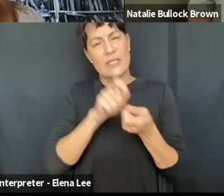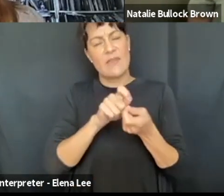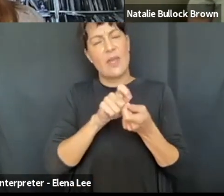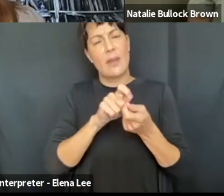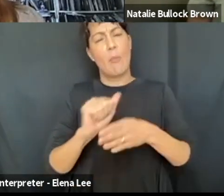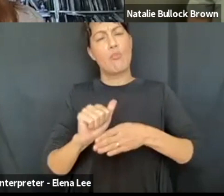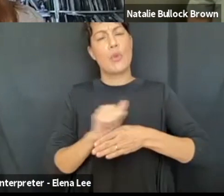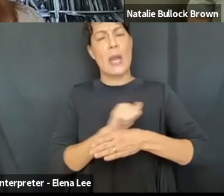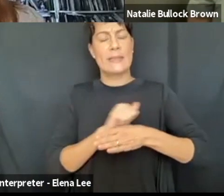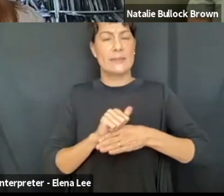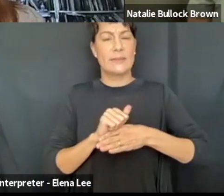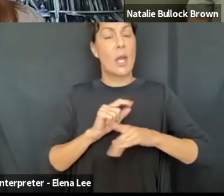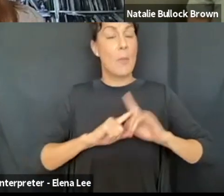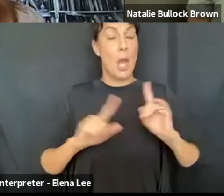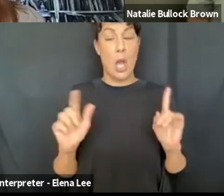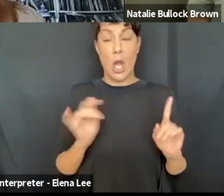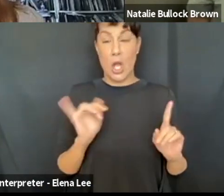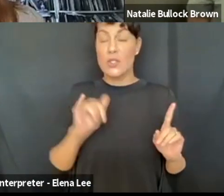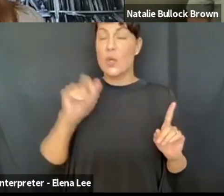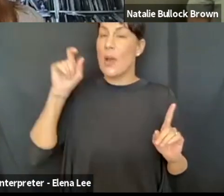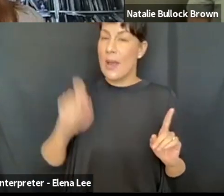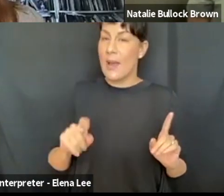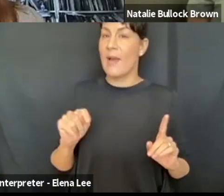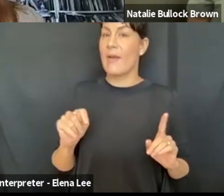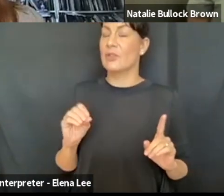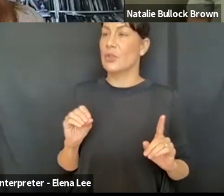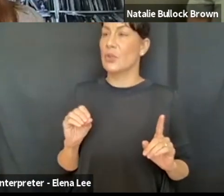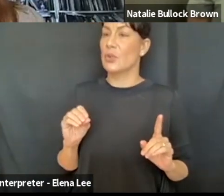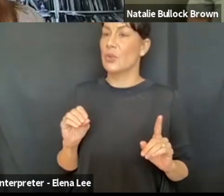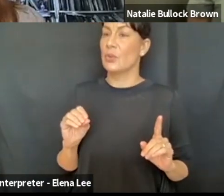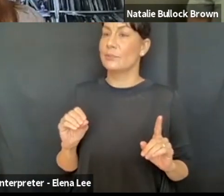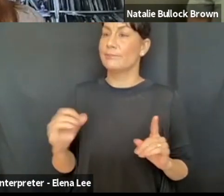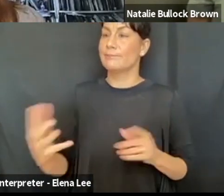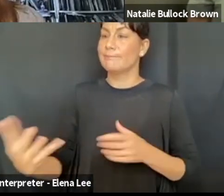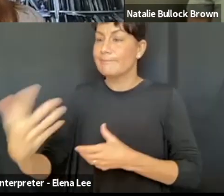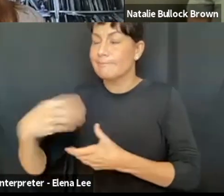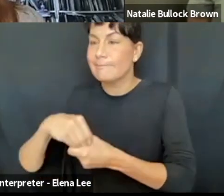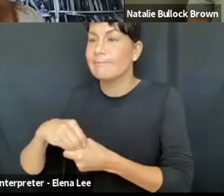but we also have to engage in ways that actually belong.